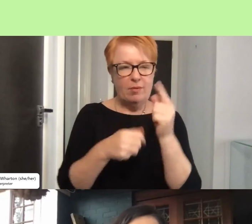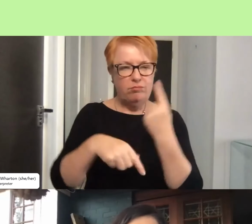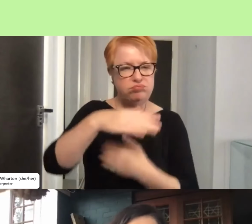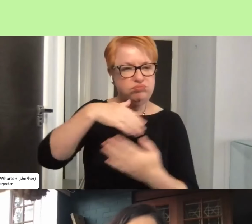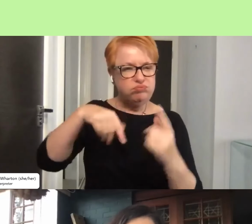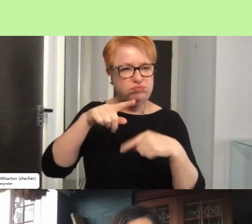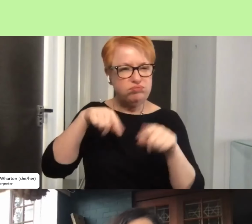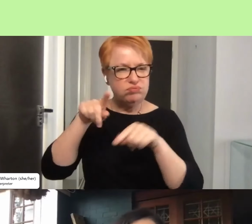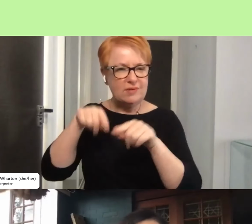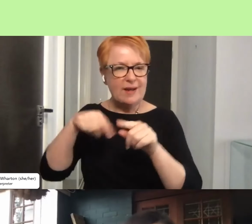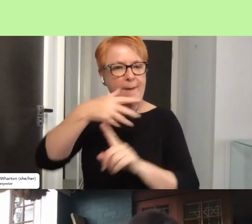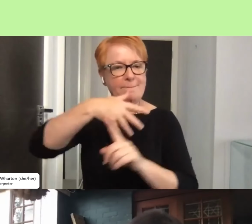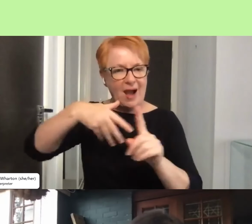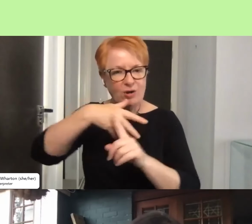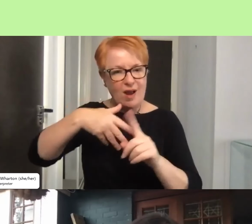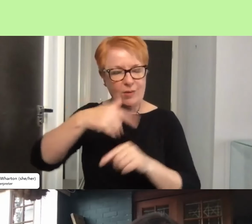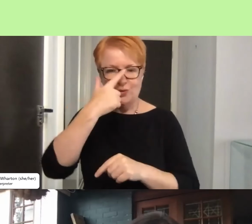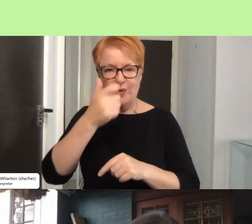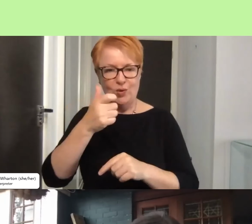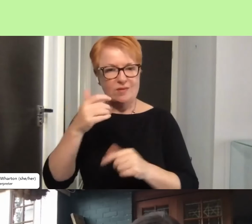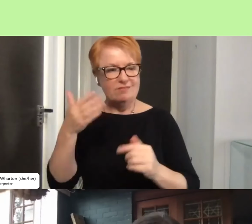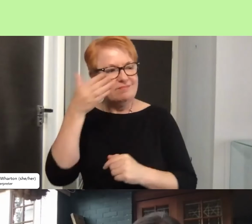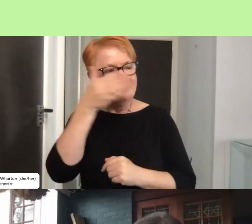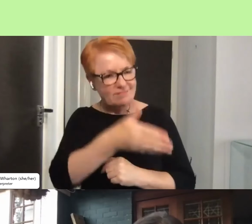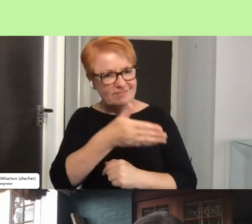kind of meet up those people as close as possible.